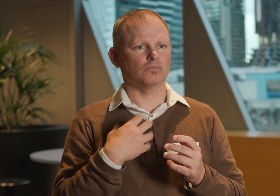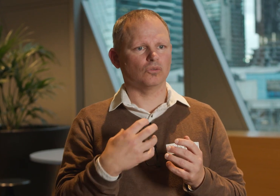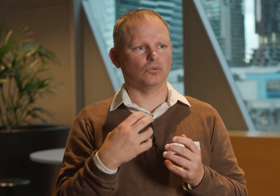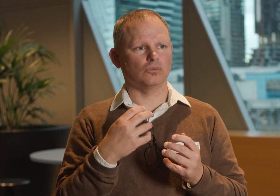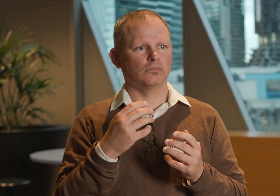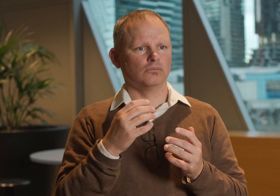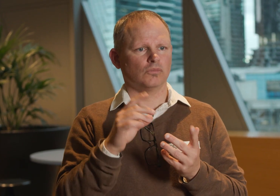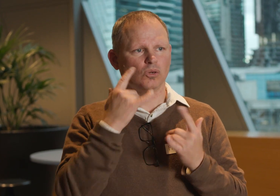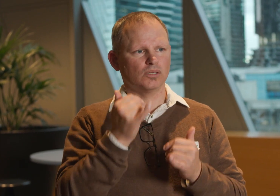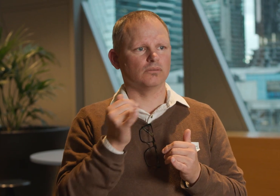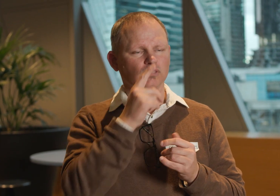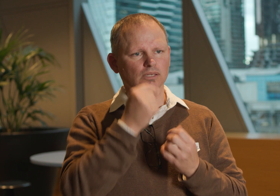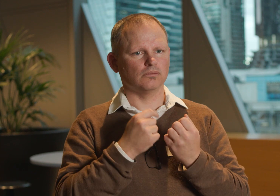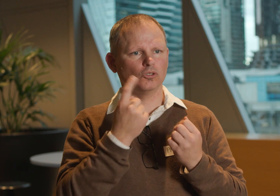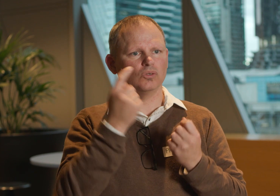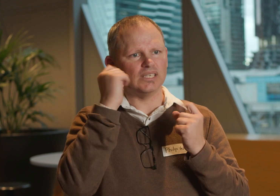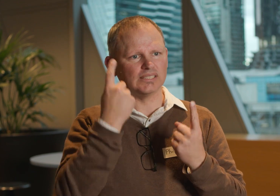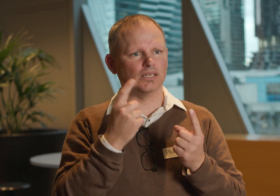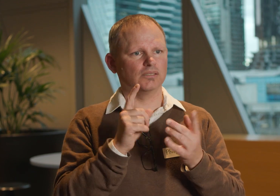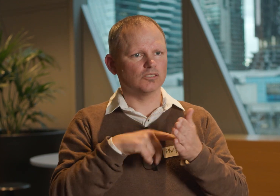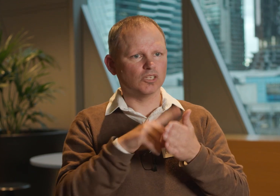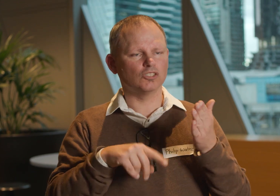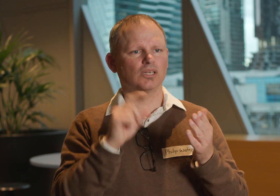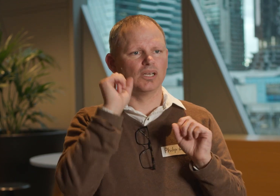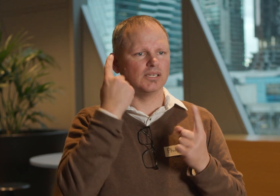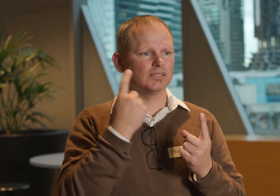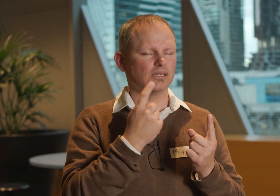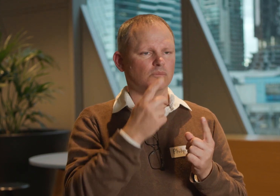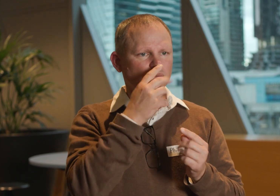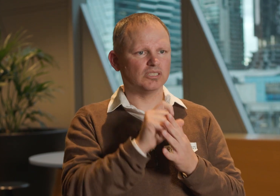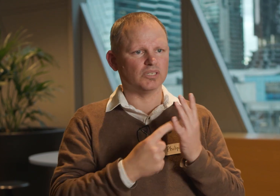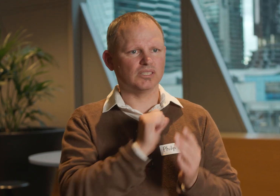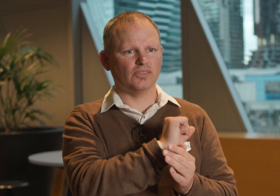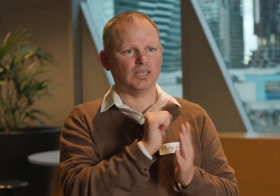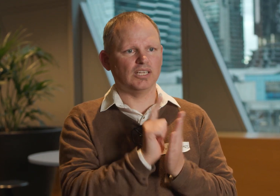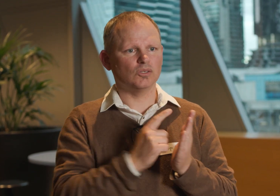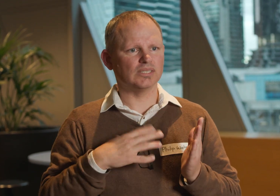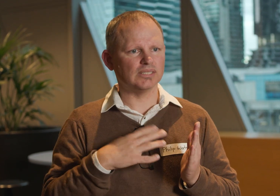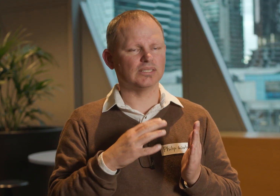issue that needs to be repaired. There needs to be more lawyers who understand the situation,